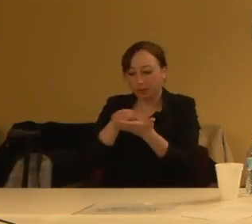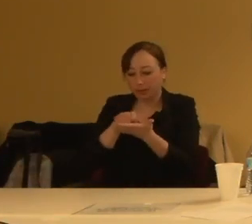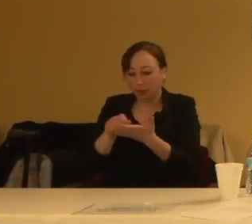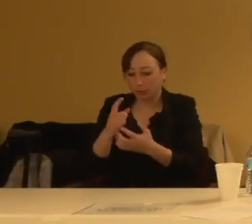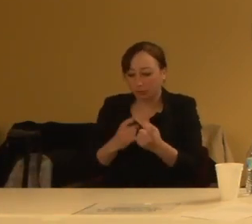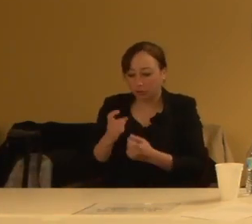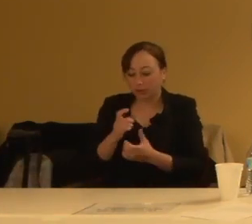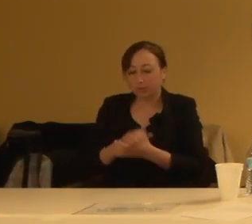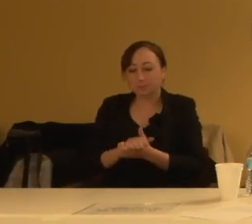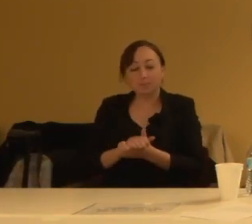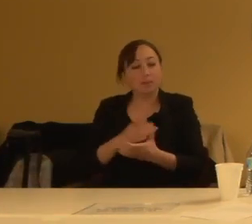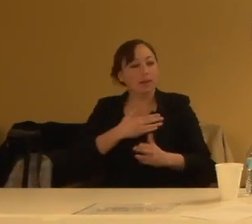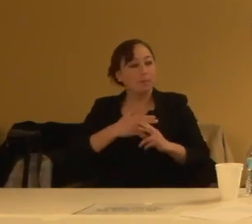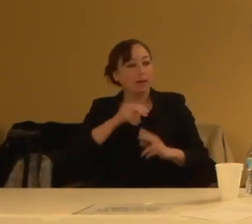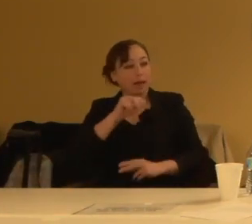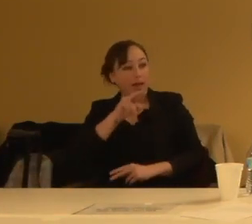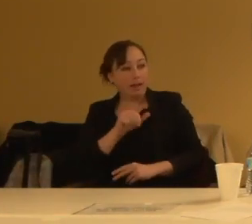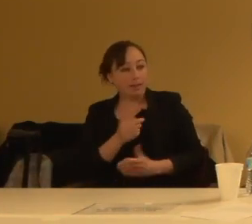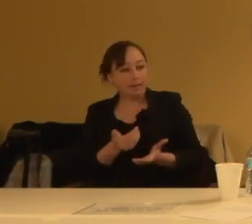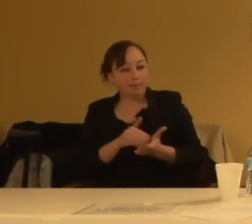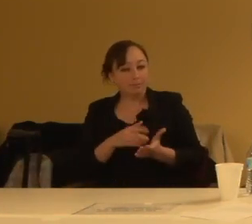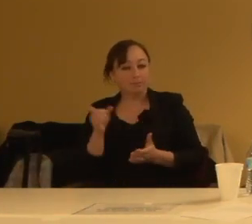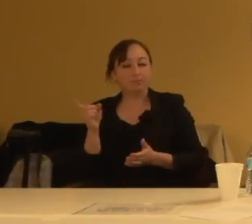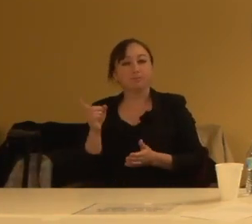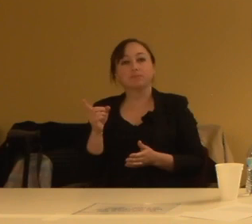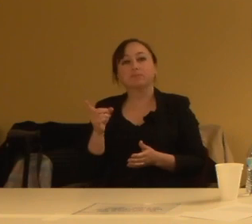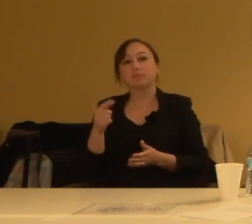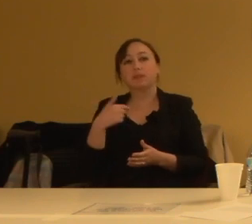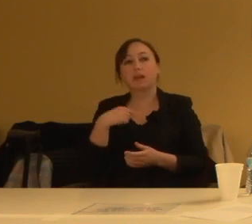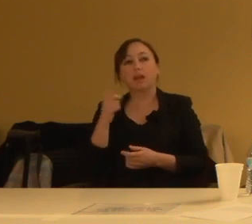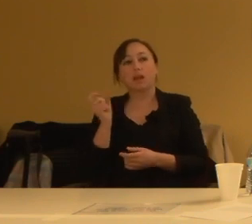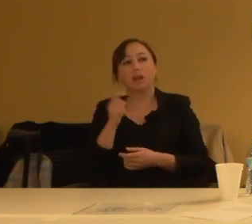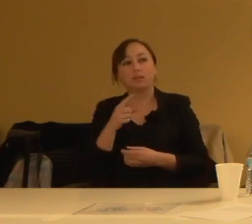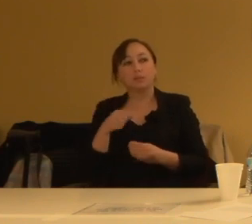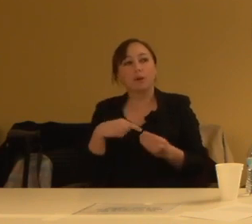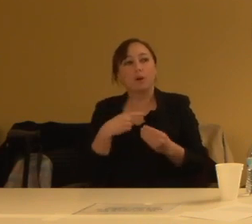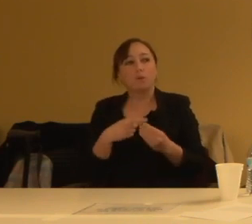This is Ana again. I asked about, you know,